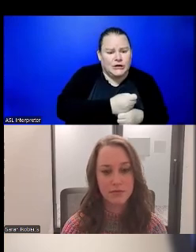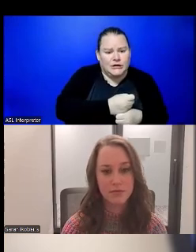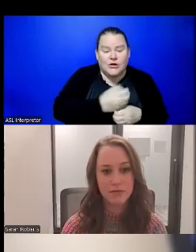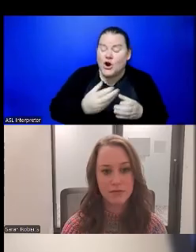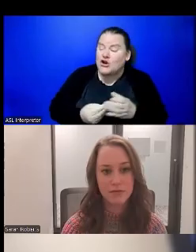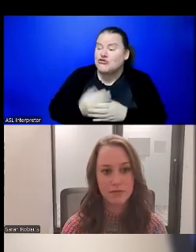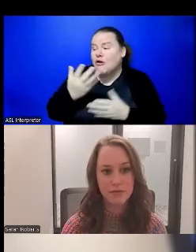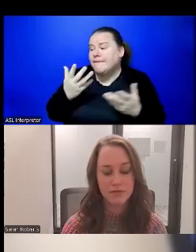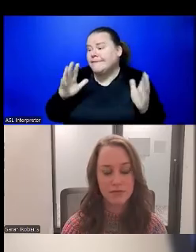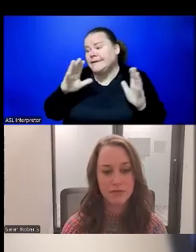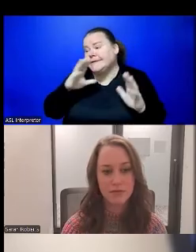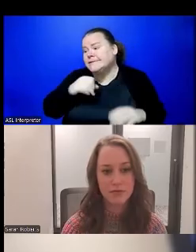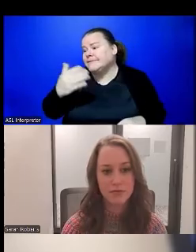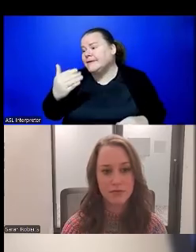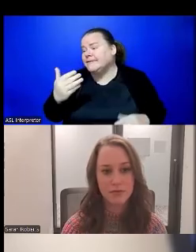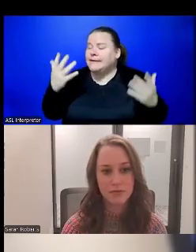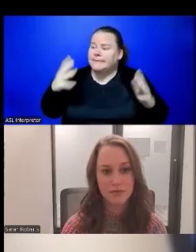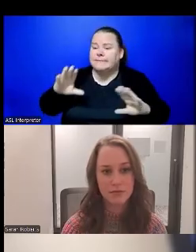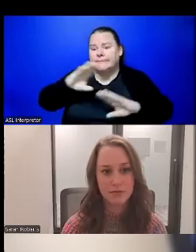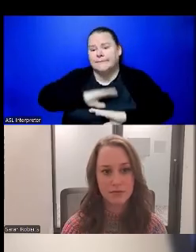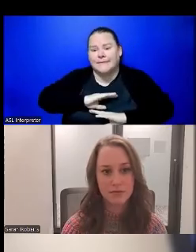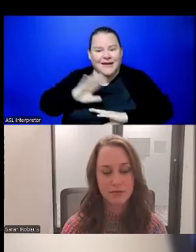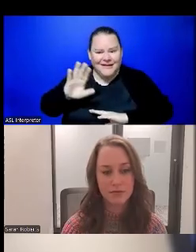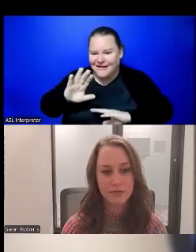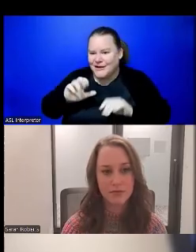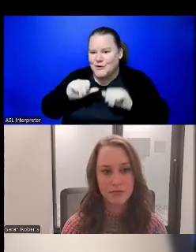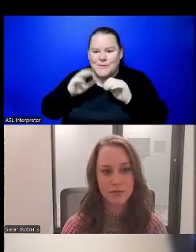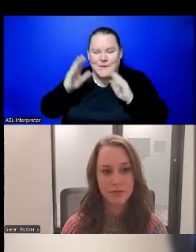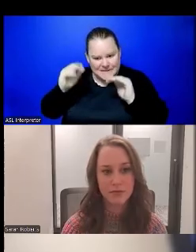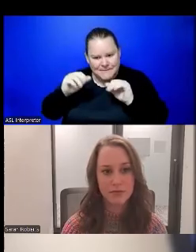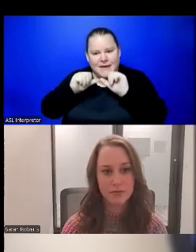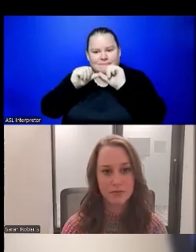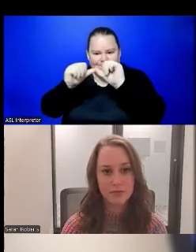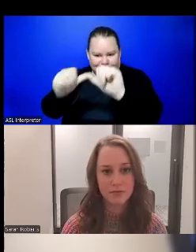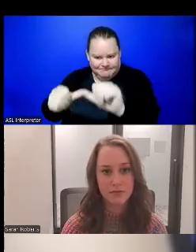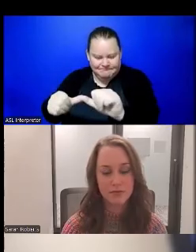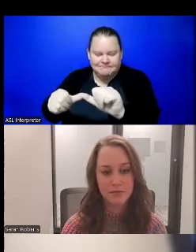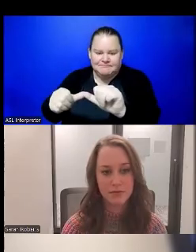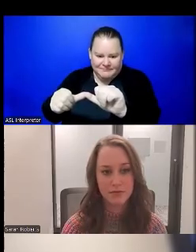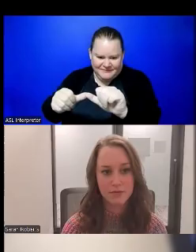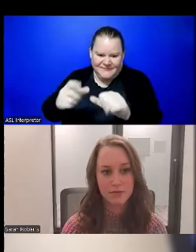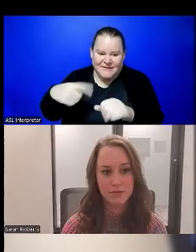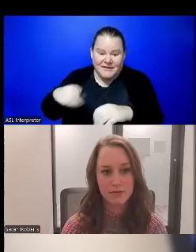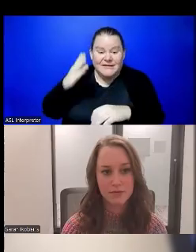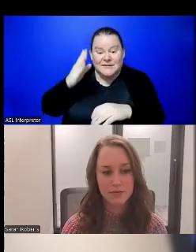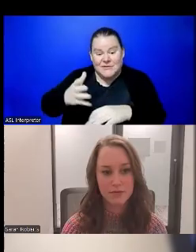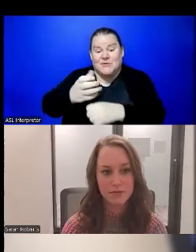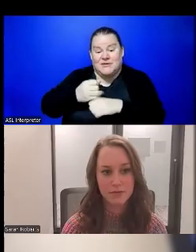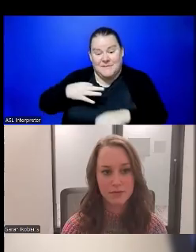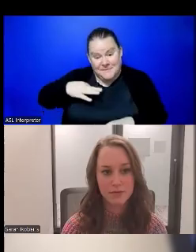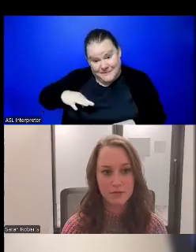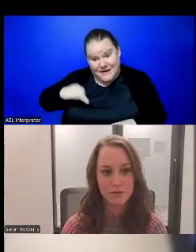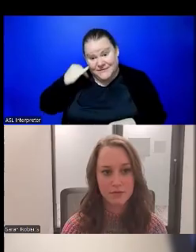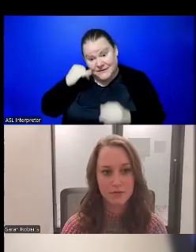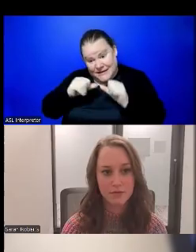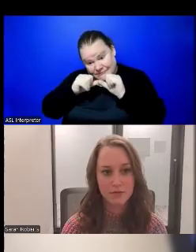they're 15 or 16 years old. I expect that if they will get they will get benefit if they stay on it, even as adults.